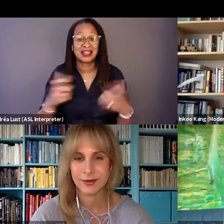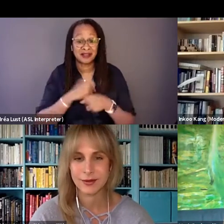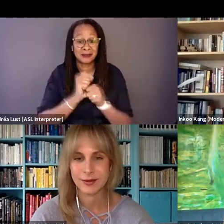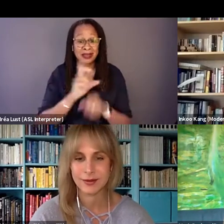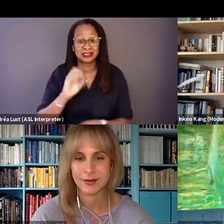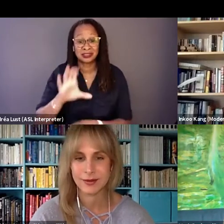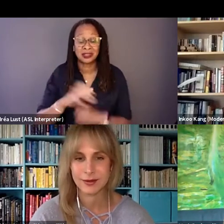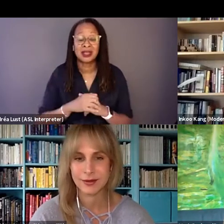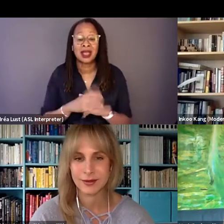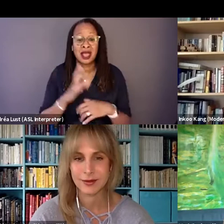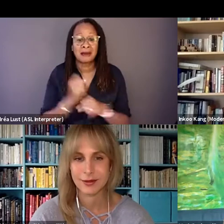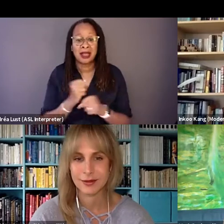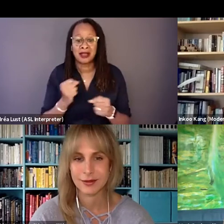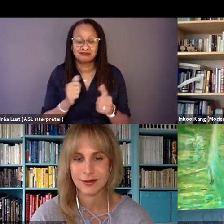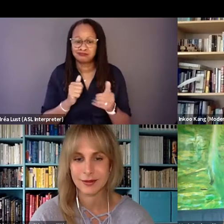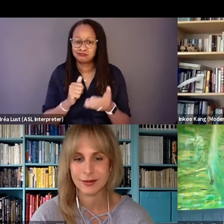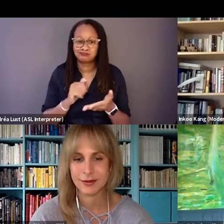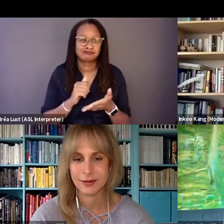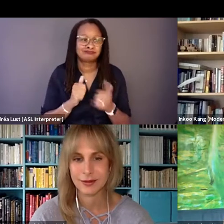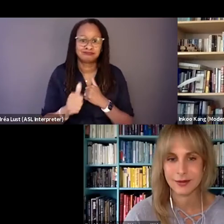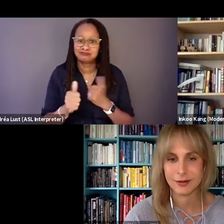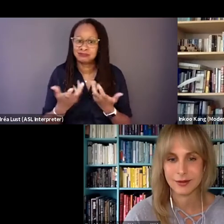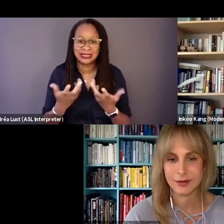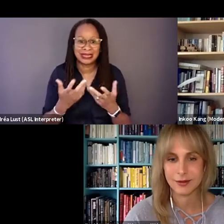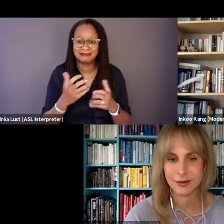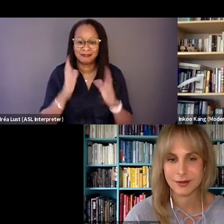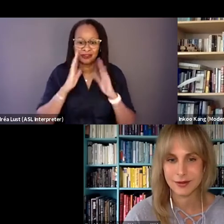about getting by day to day, just doing what you can do.